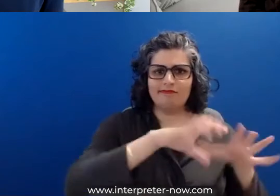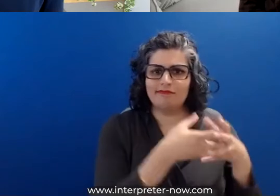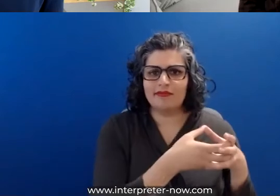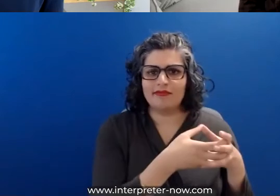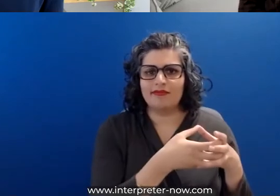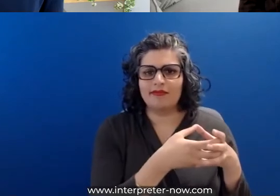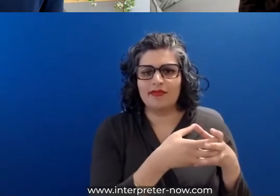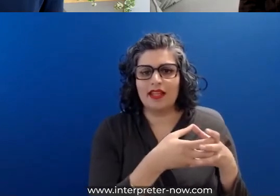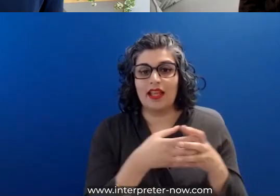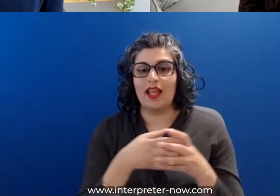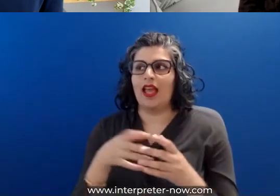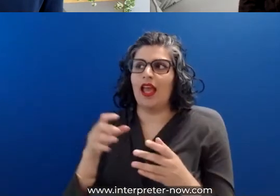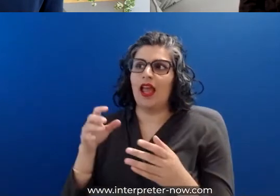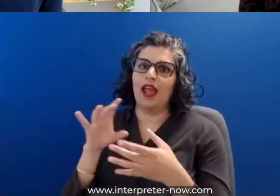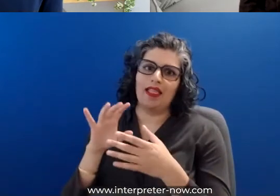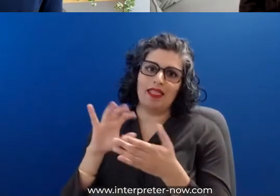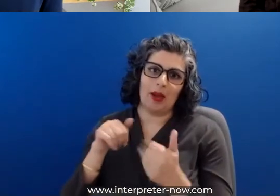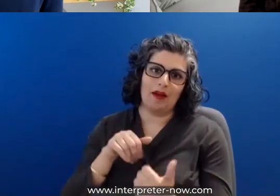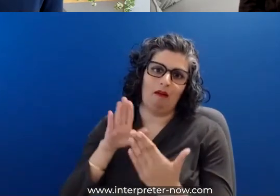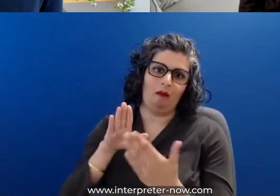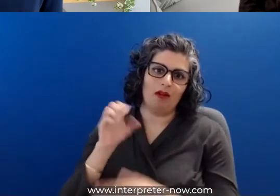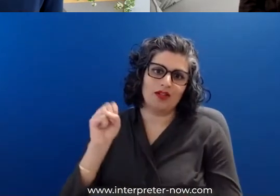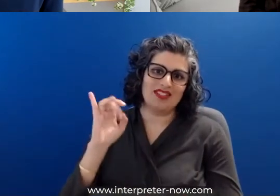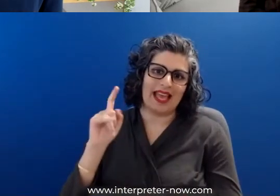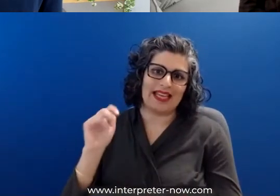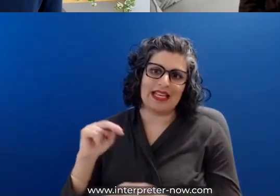that according to society meant that there was something wrong with me, that I was the